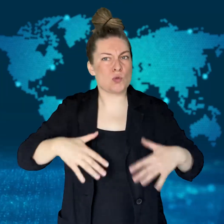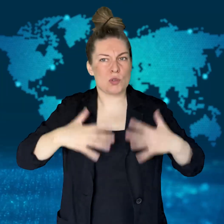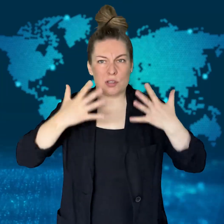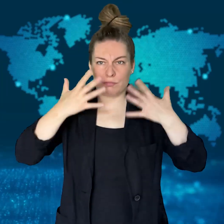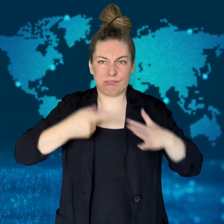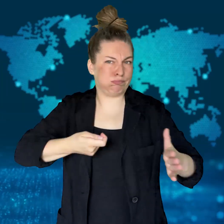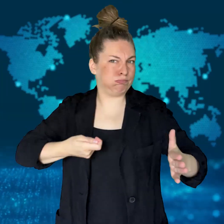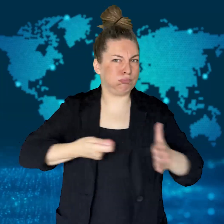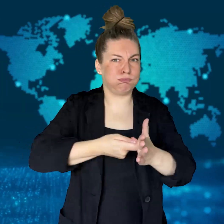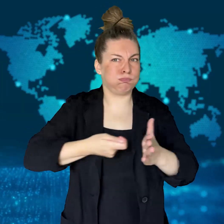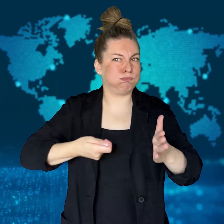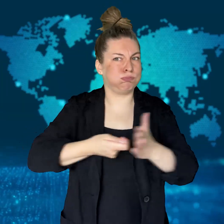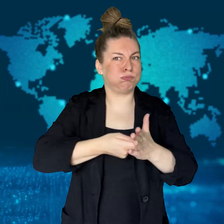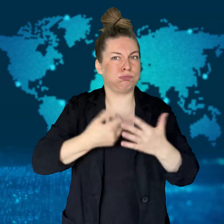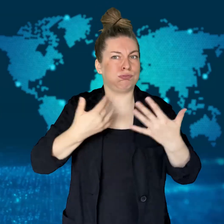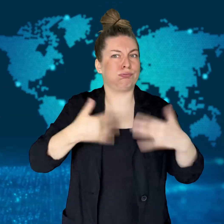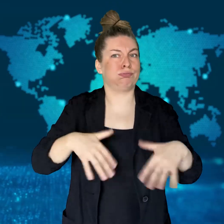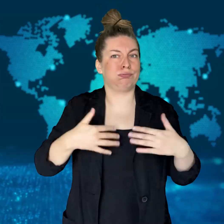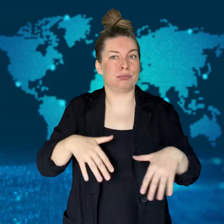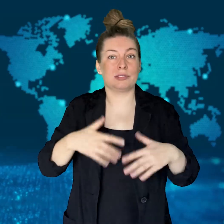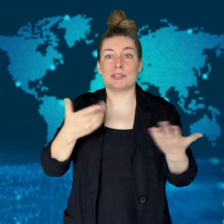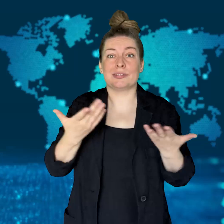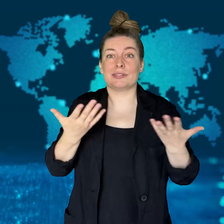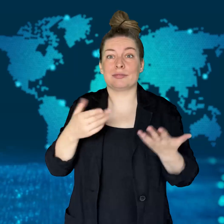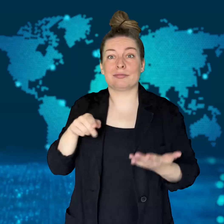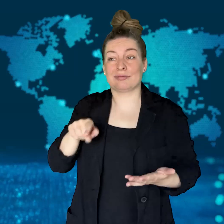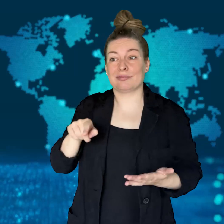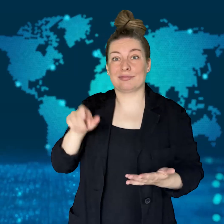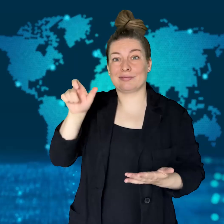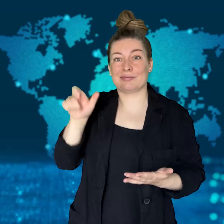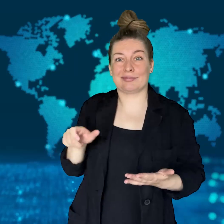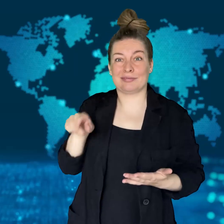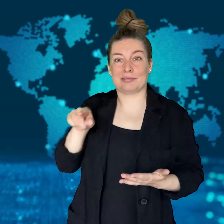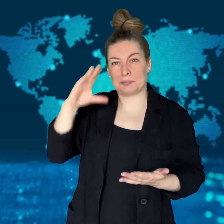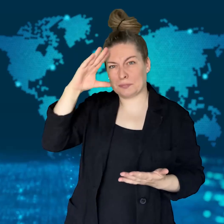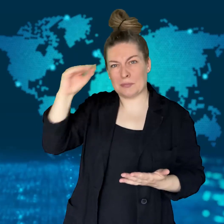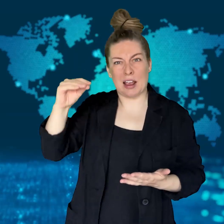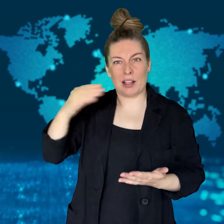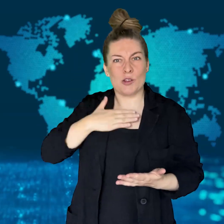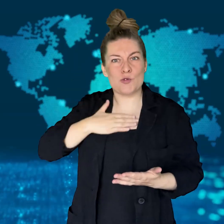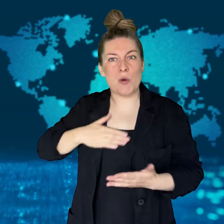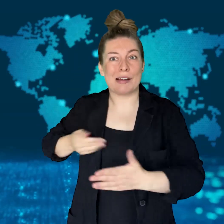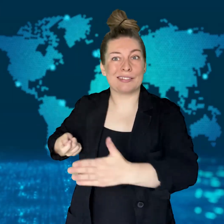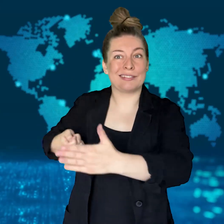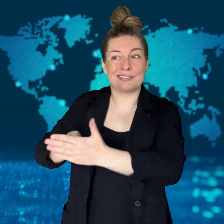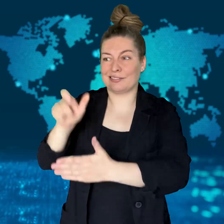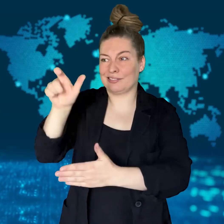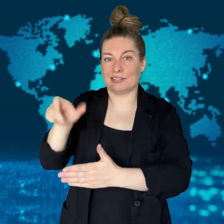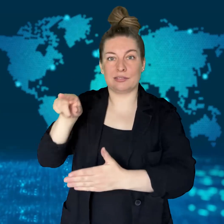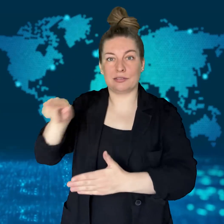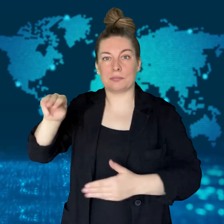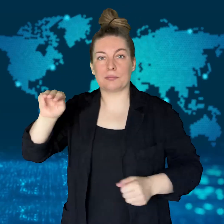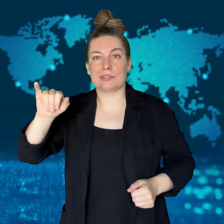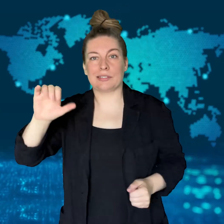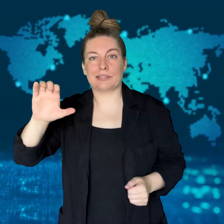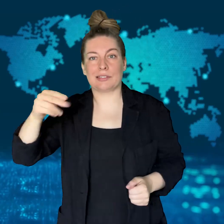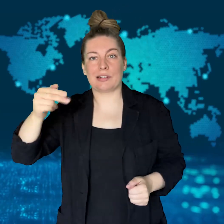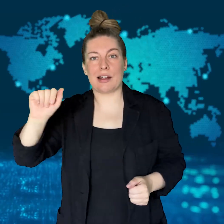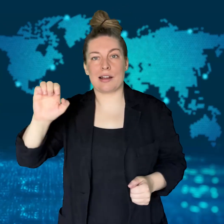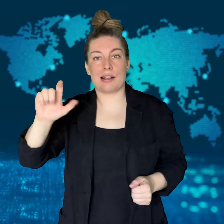The police officer was injured after he tried to intervene